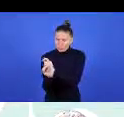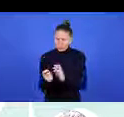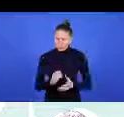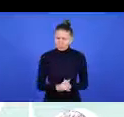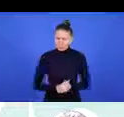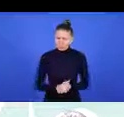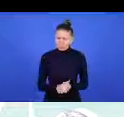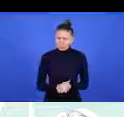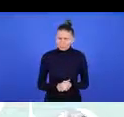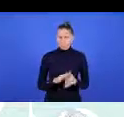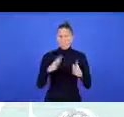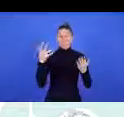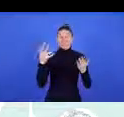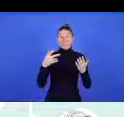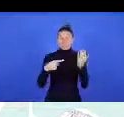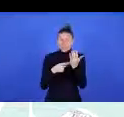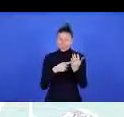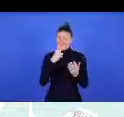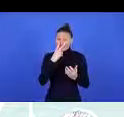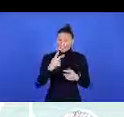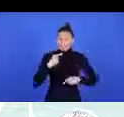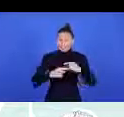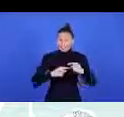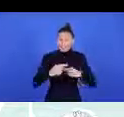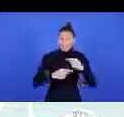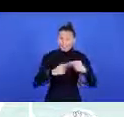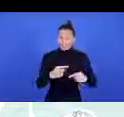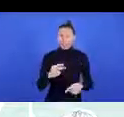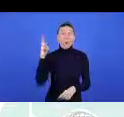clinical experience and research accumulates and the